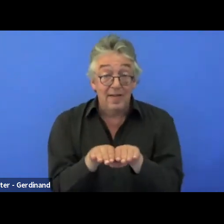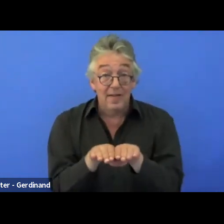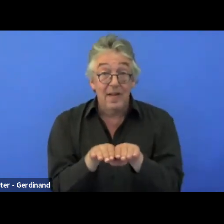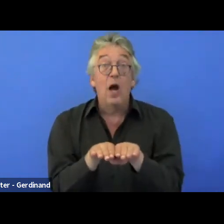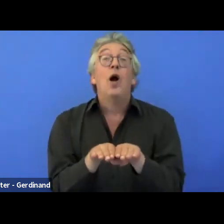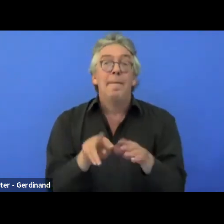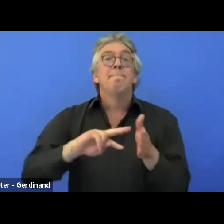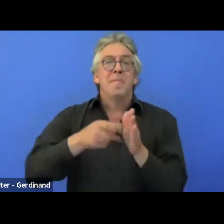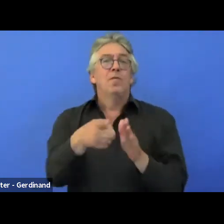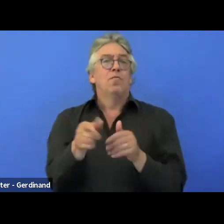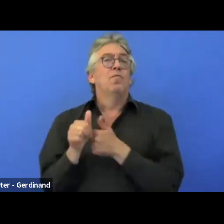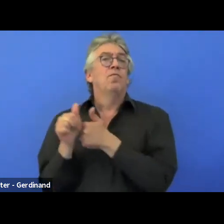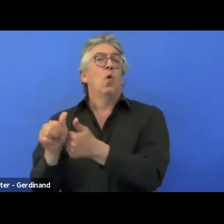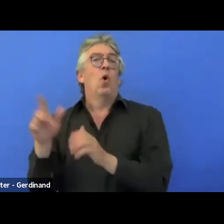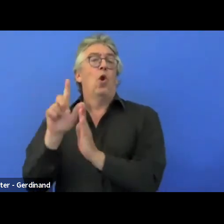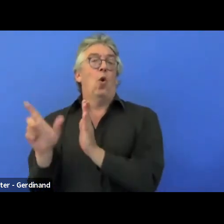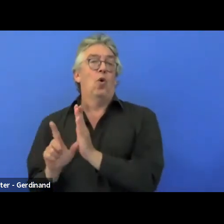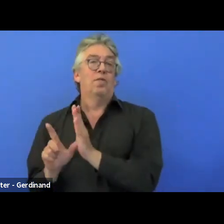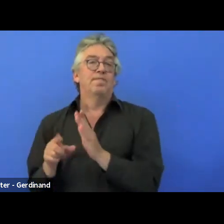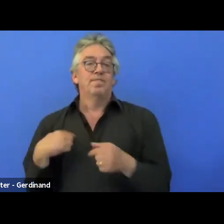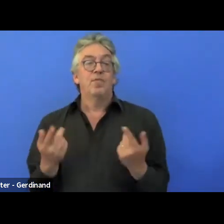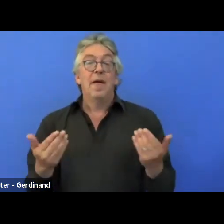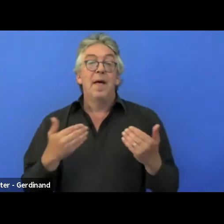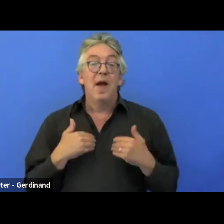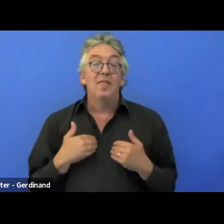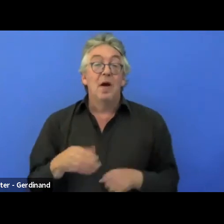a European standard regulation, numbered 1025.